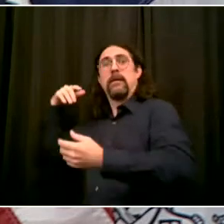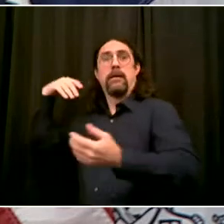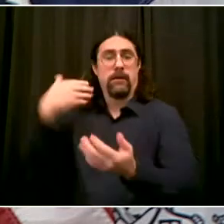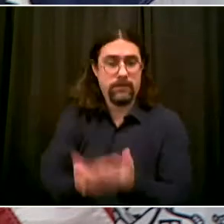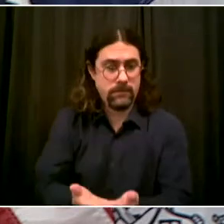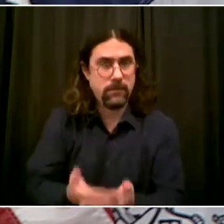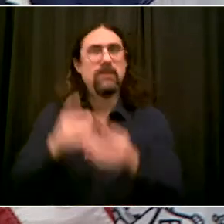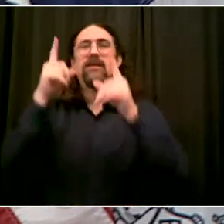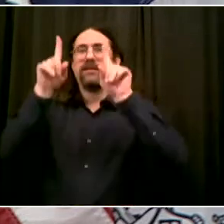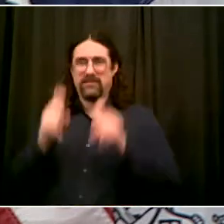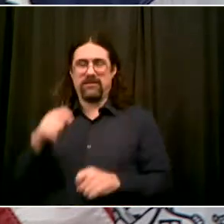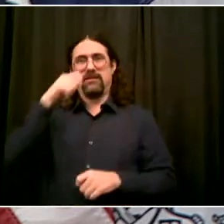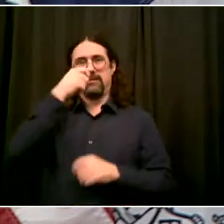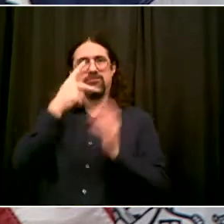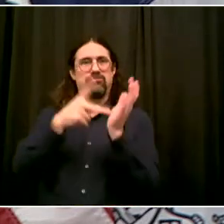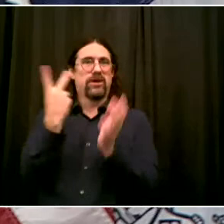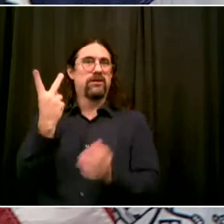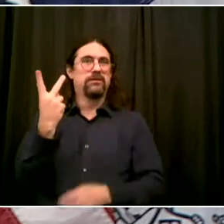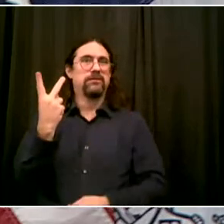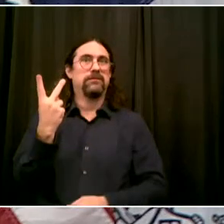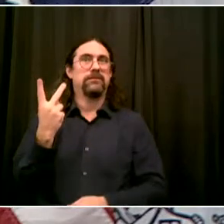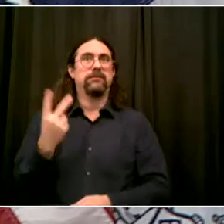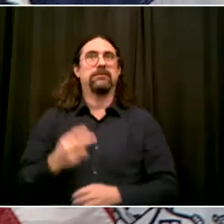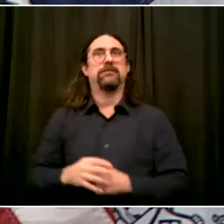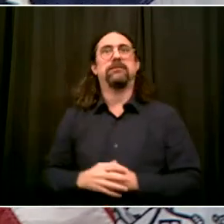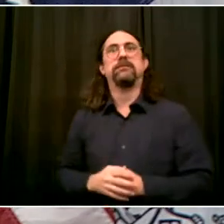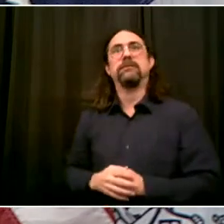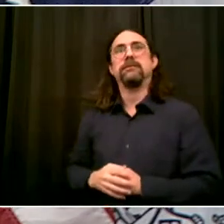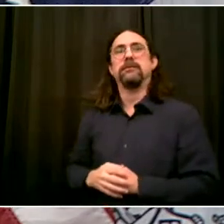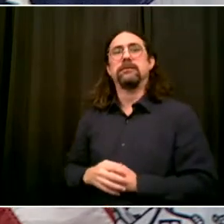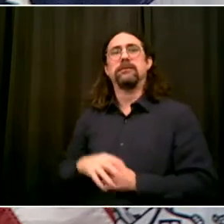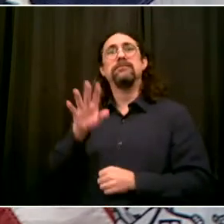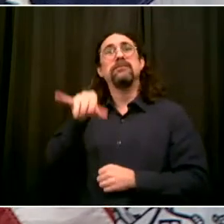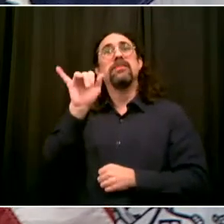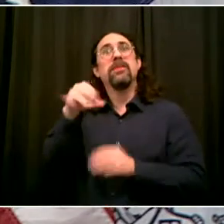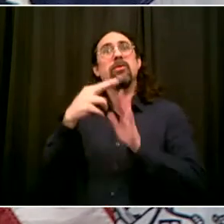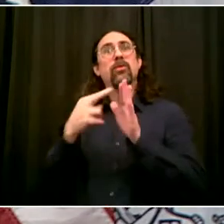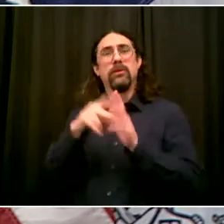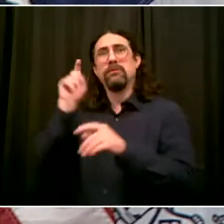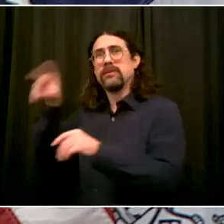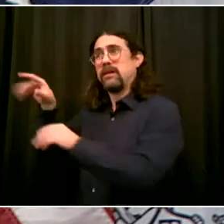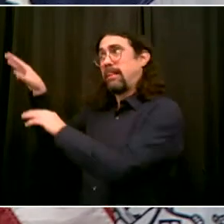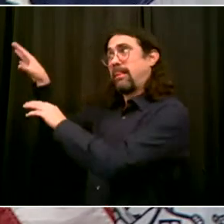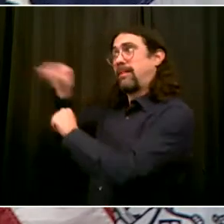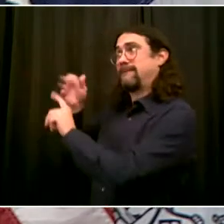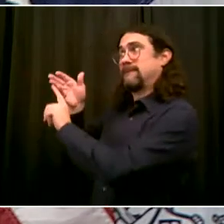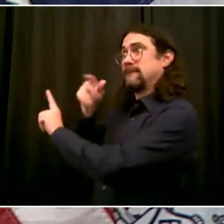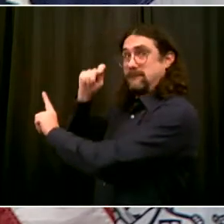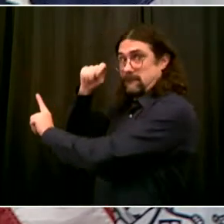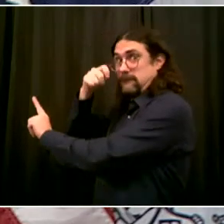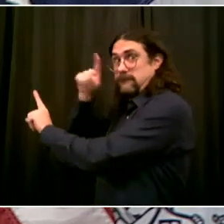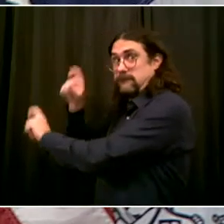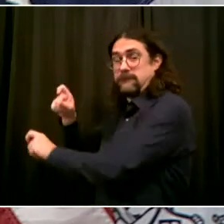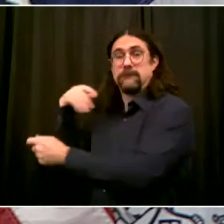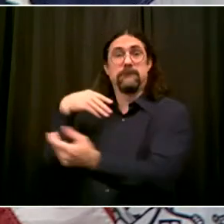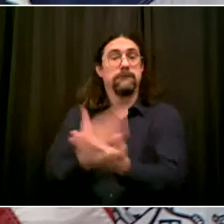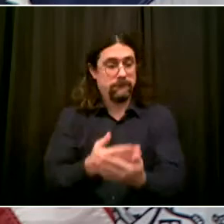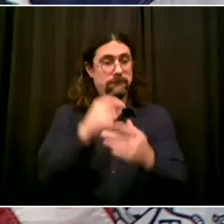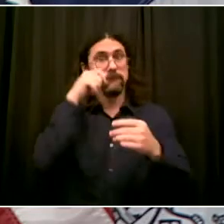MAKING VERY CLEAR IS WE'LL BE CONSTANTLY MONNOITRRGIN PEOPLE. IF THEY'RE NOT IN QUARANTINE WHEN THEY'RERE SUPPOSED TO BE, WE HAVE TO APPLY